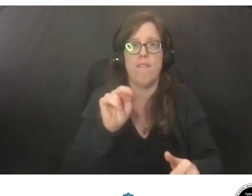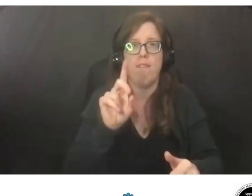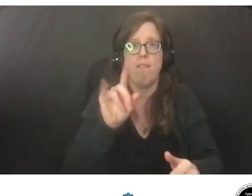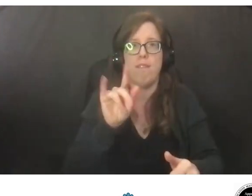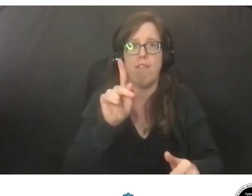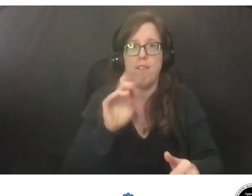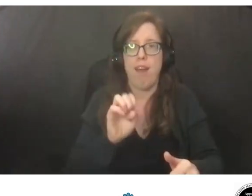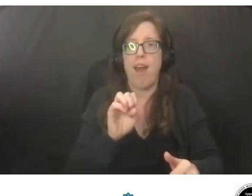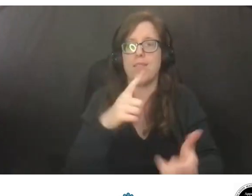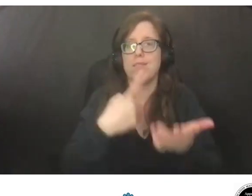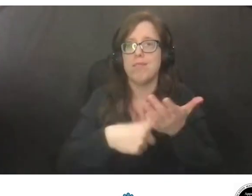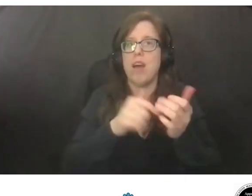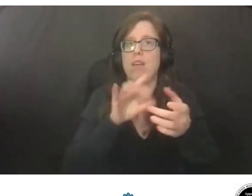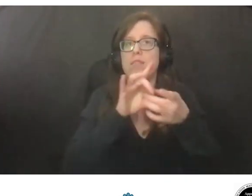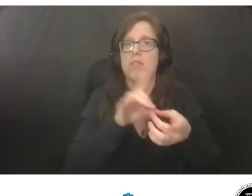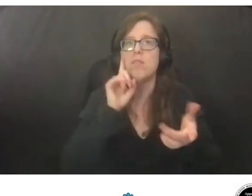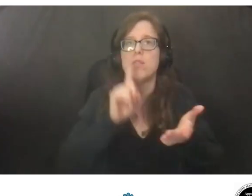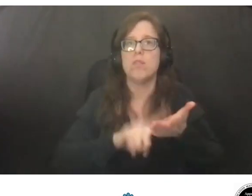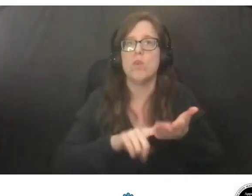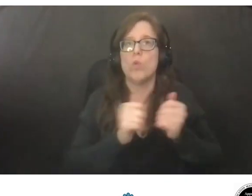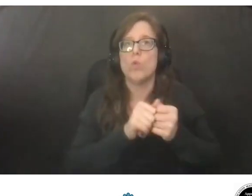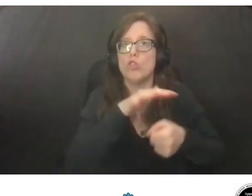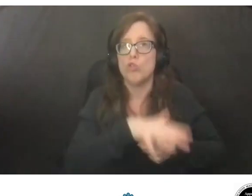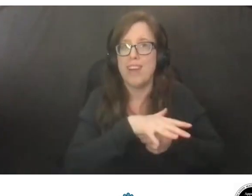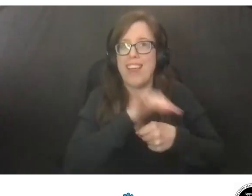and some of the research they had done around stress and its impact on